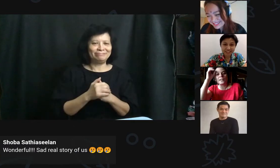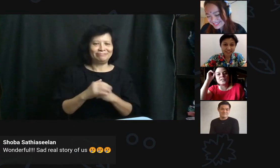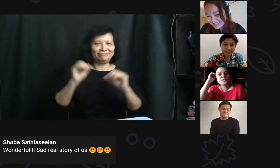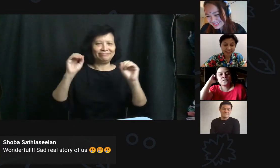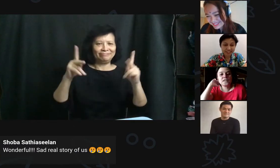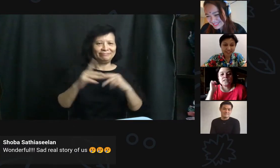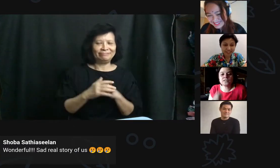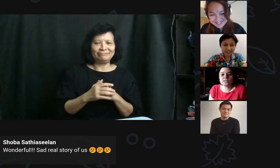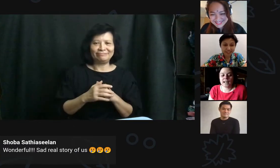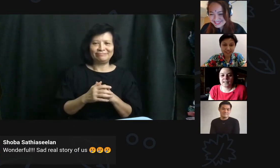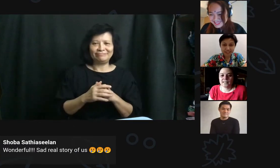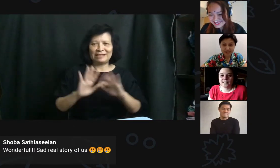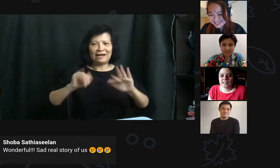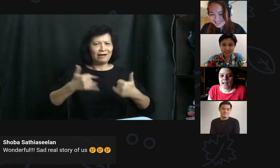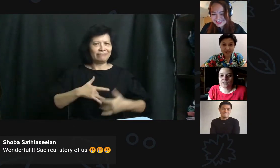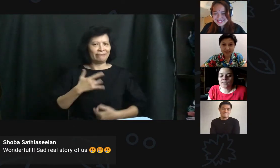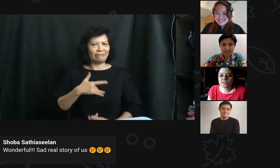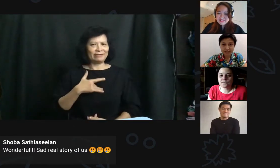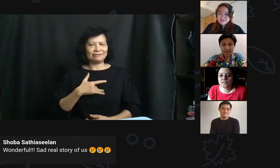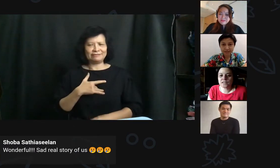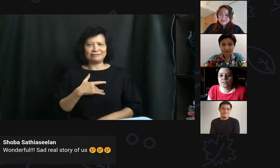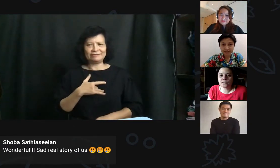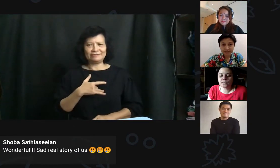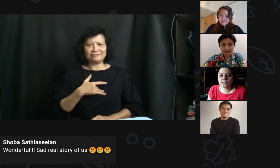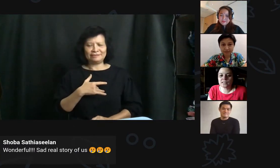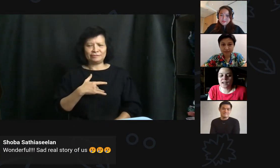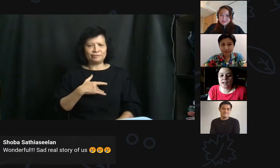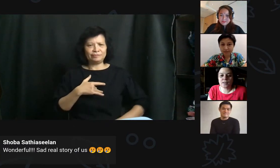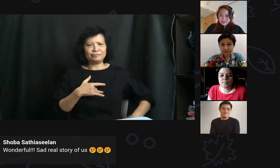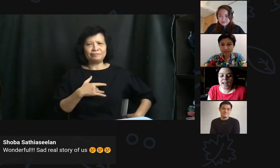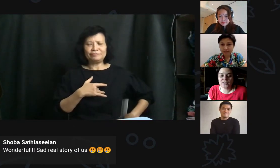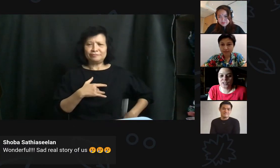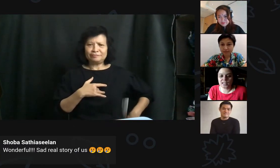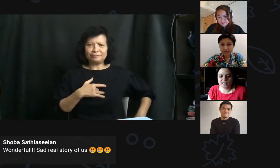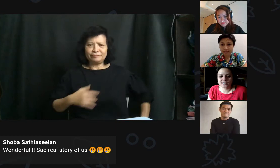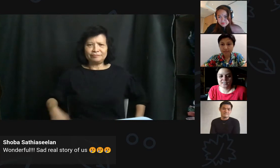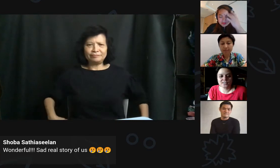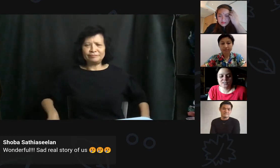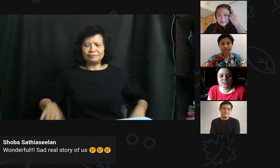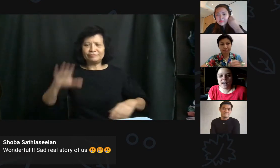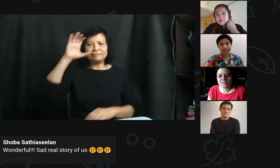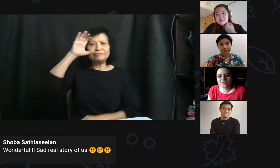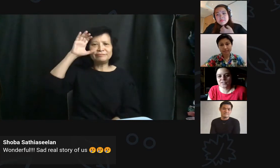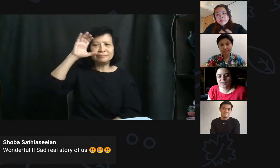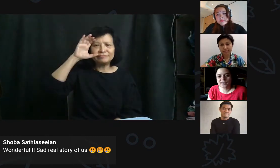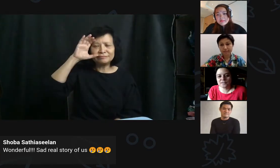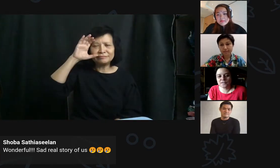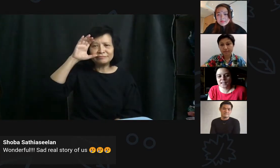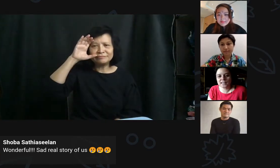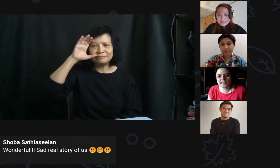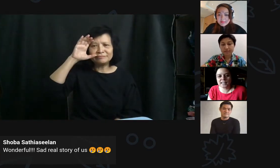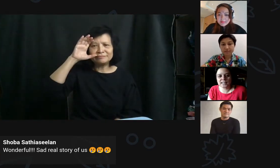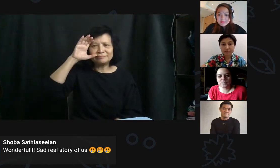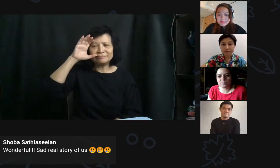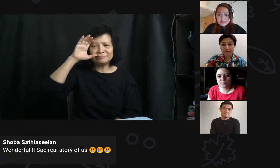How does it feel? Anthony, to have finally-